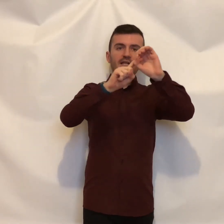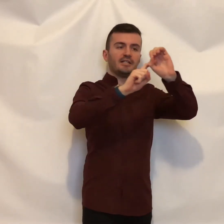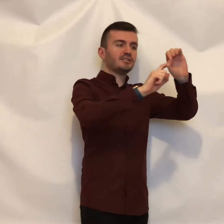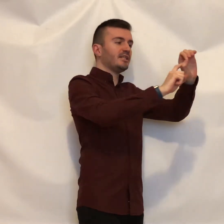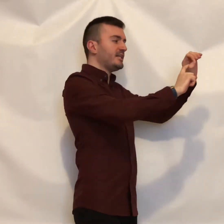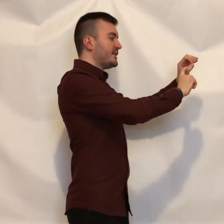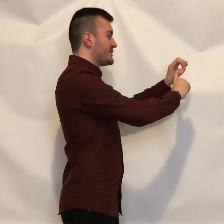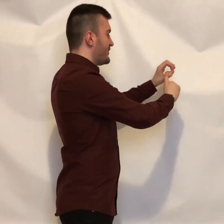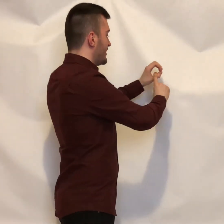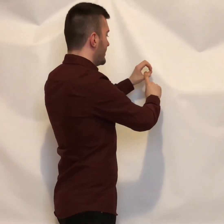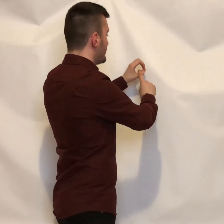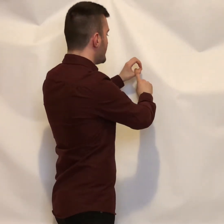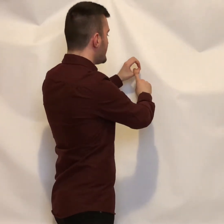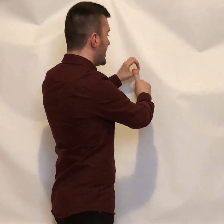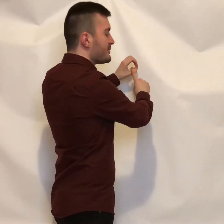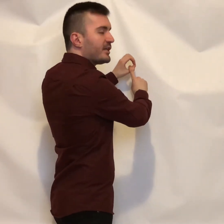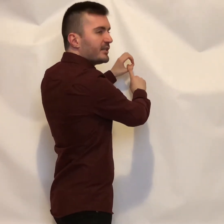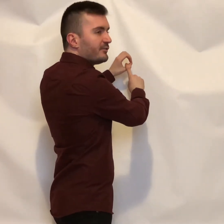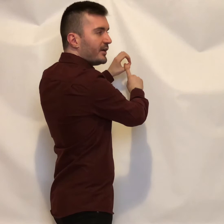attach the index finger, just outside the thumb